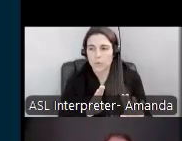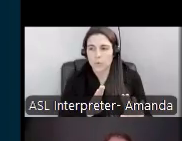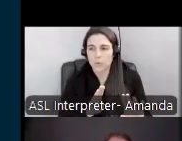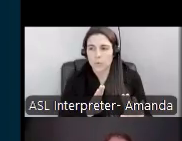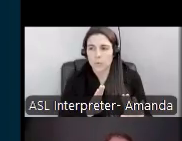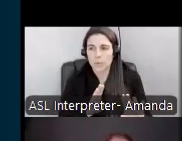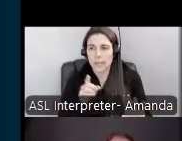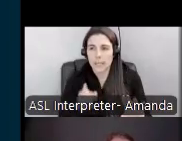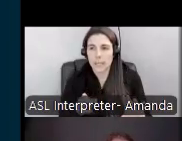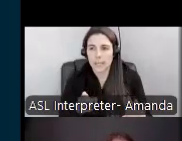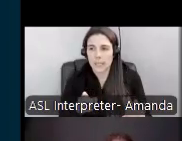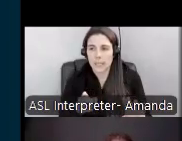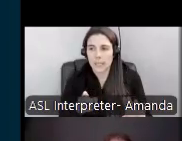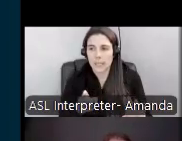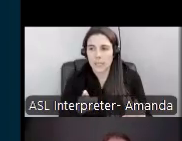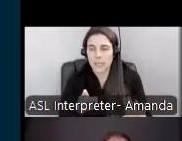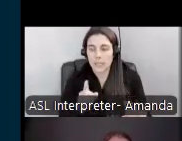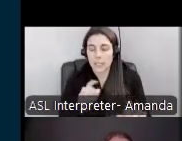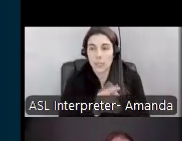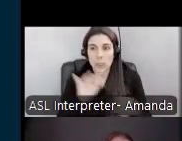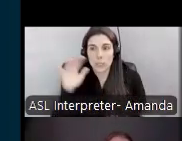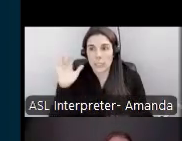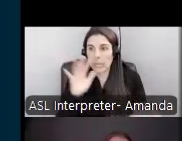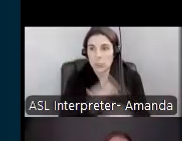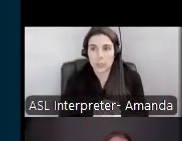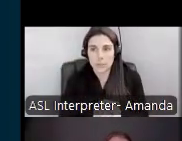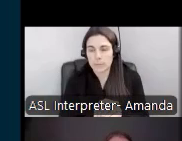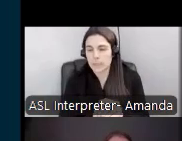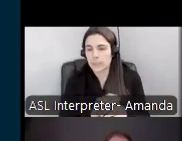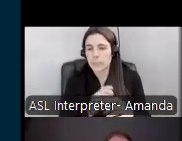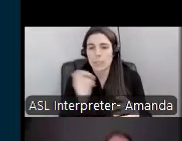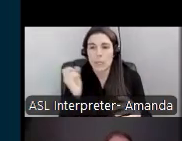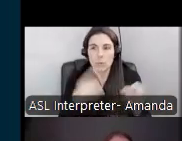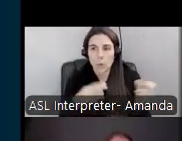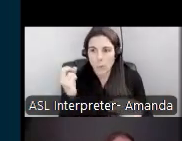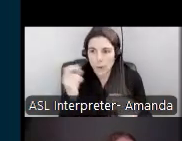he throws really big tantrums. He's throwing, he's hitting,